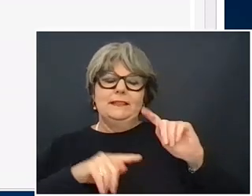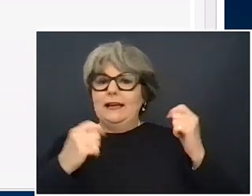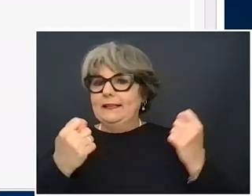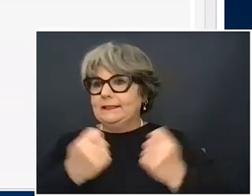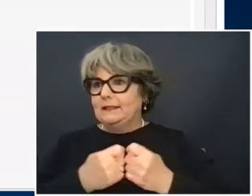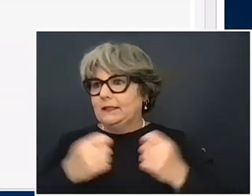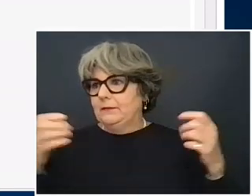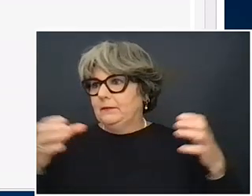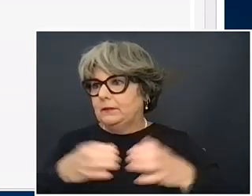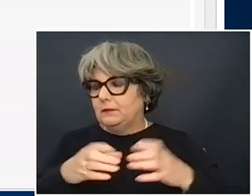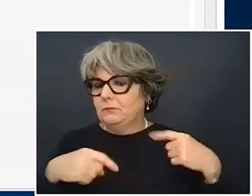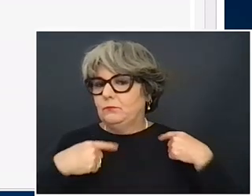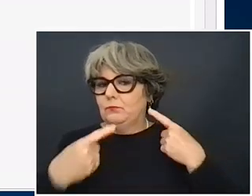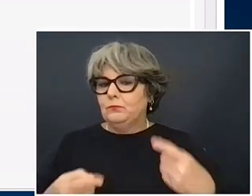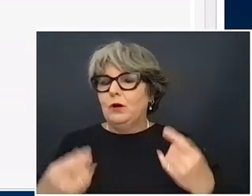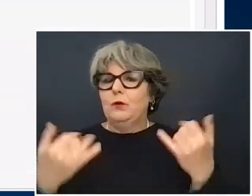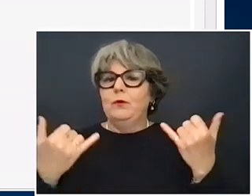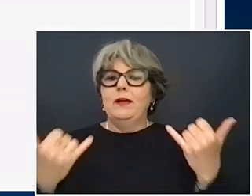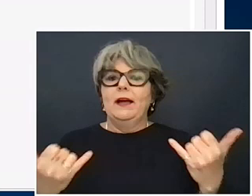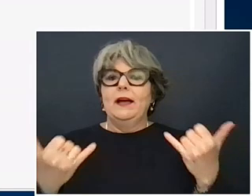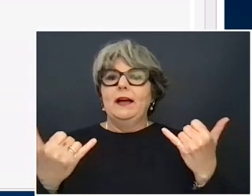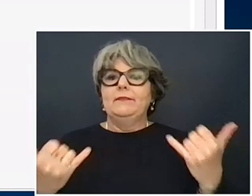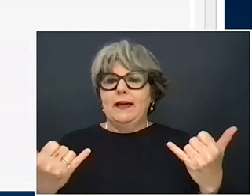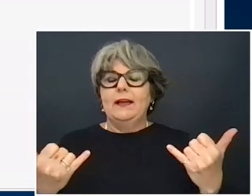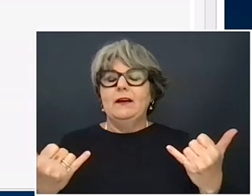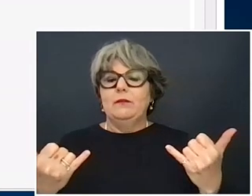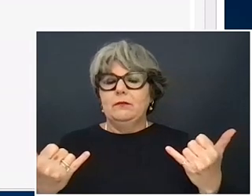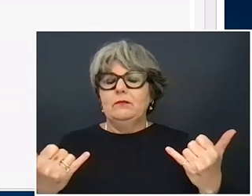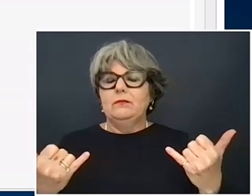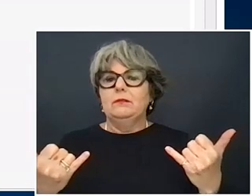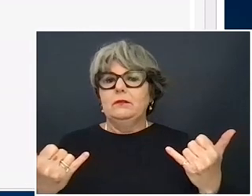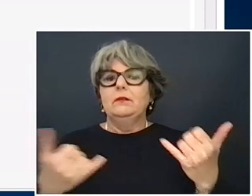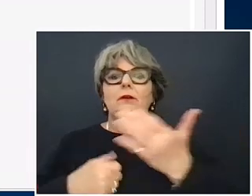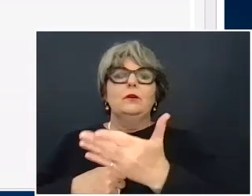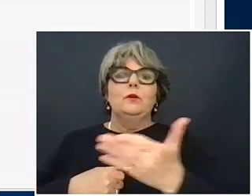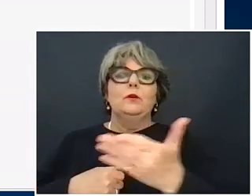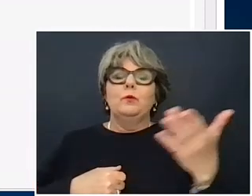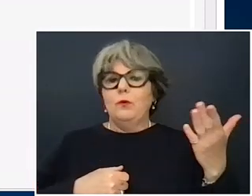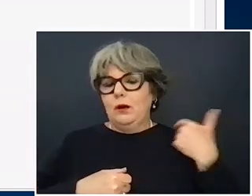here are what we minimally would require.